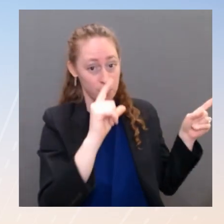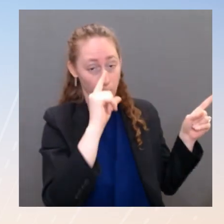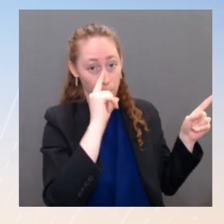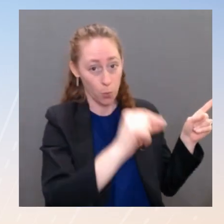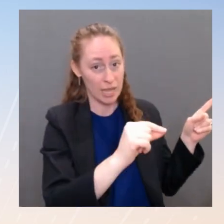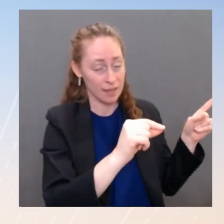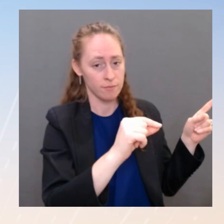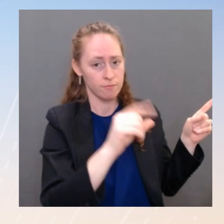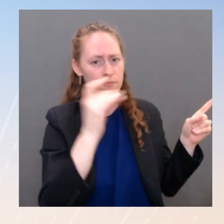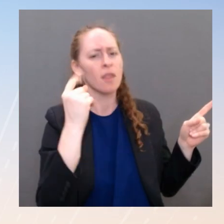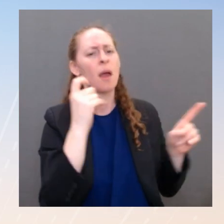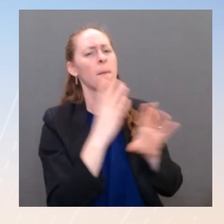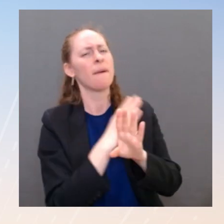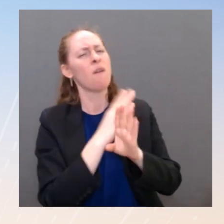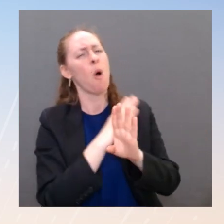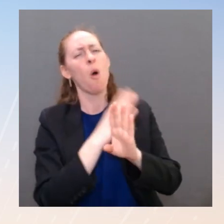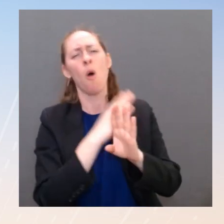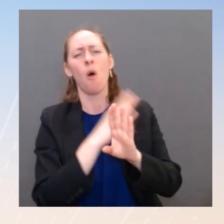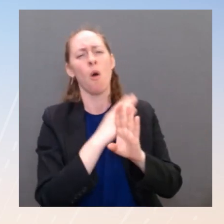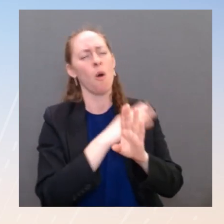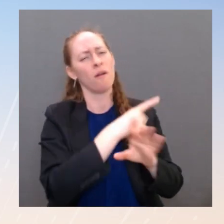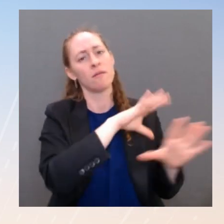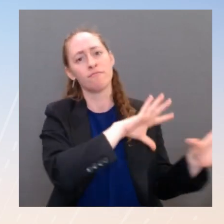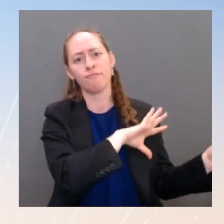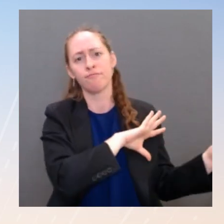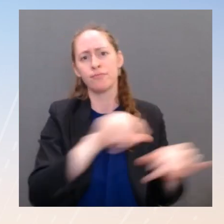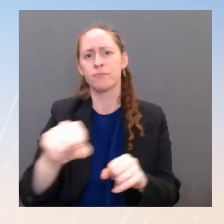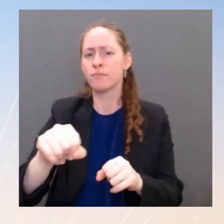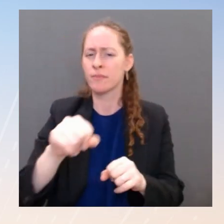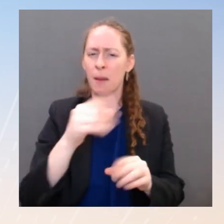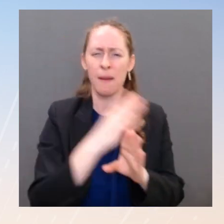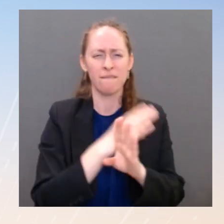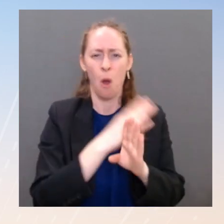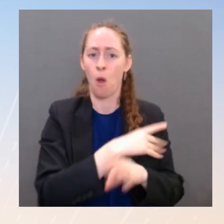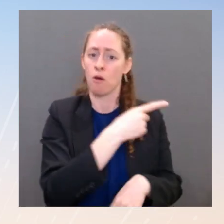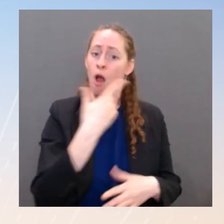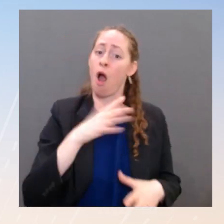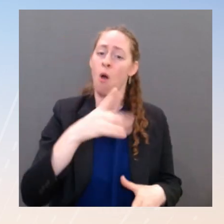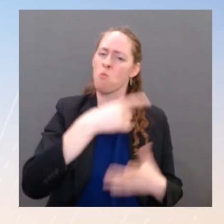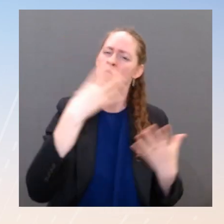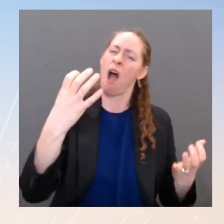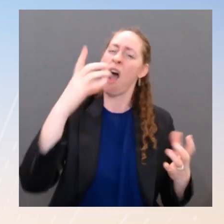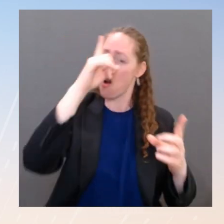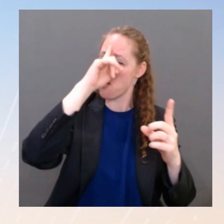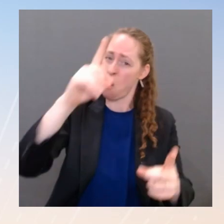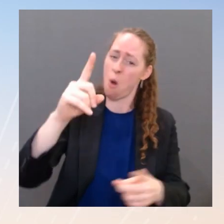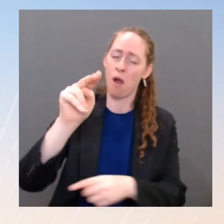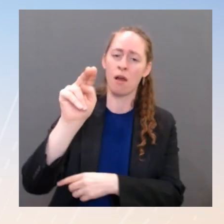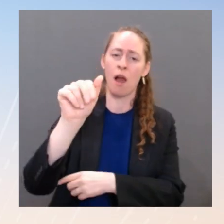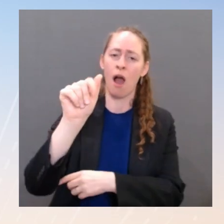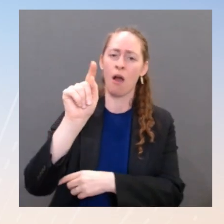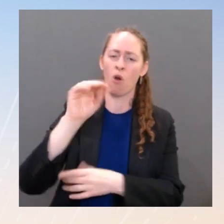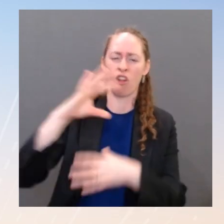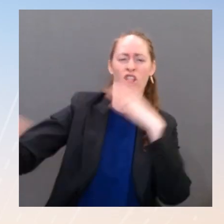was to further divide NATO, to further divide the West. That is the exact opposite of what we're seeing here